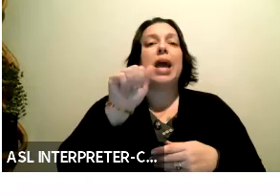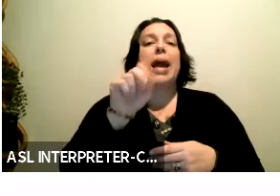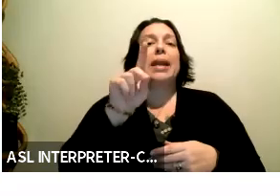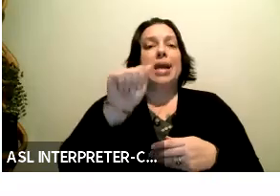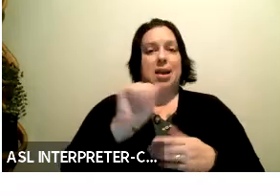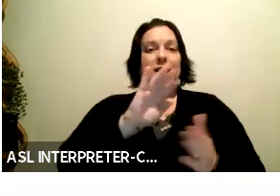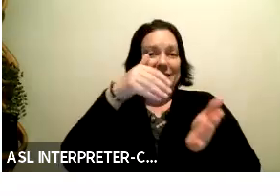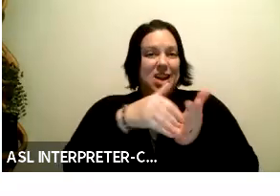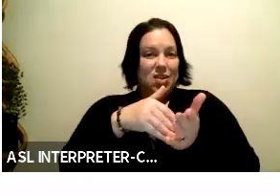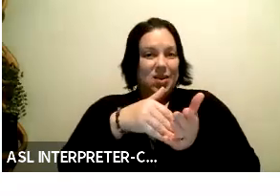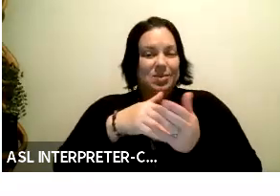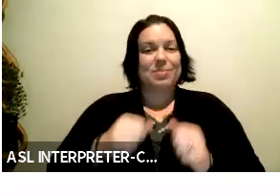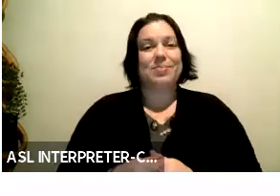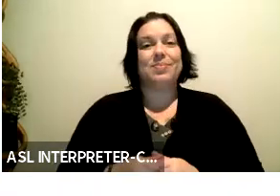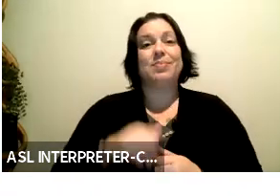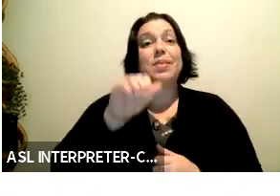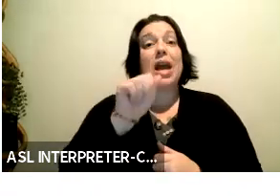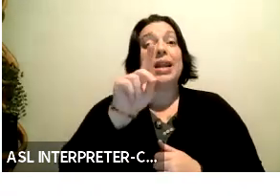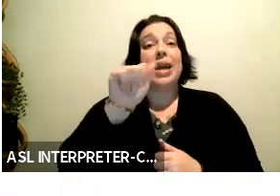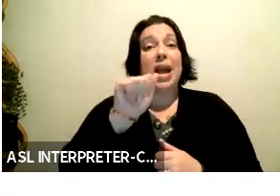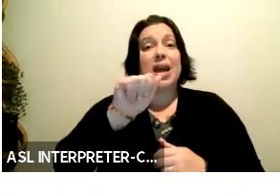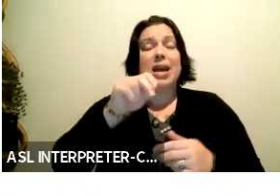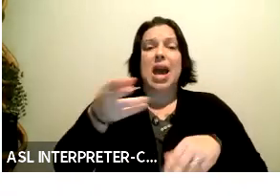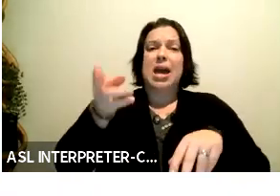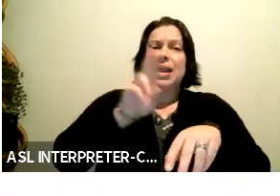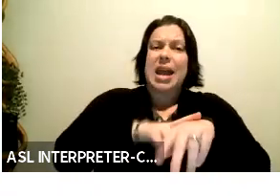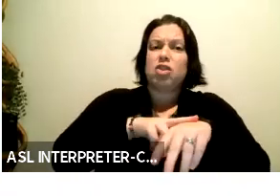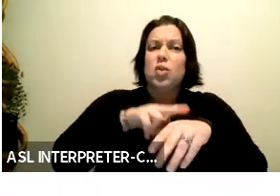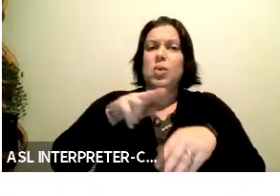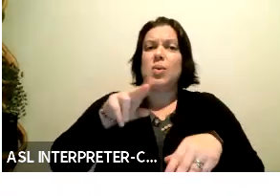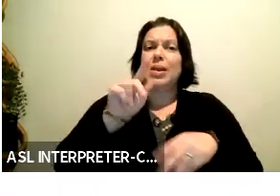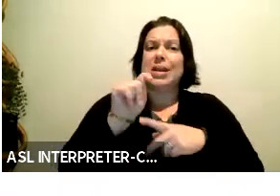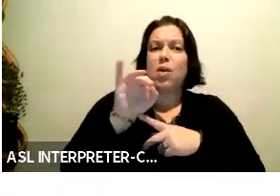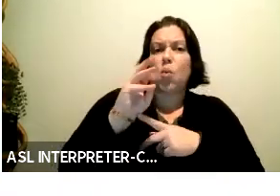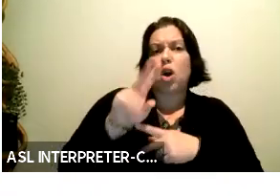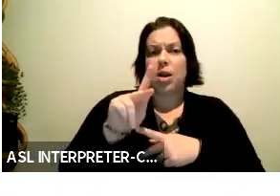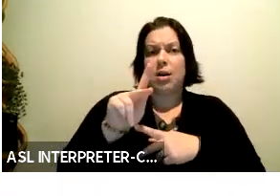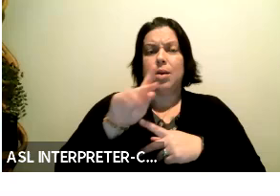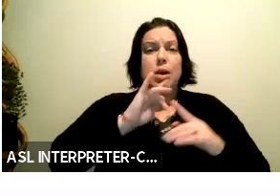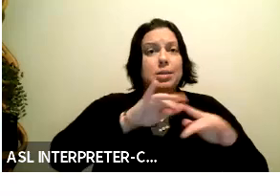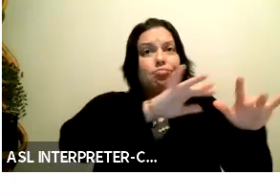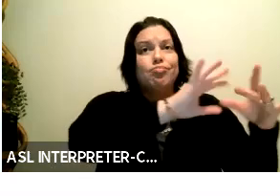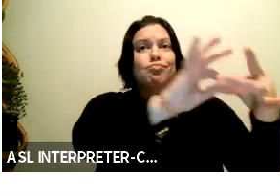Network. The ADA National Network is made up of 10 regional centers that are federally funded